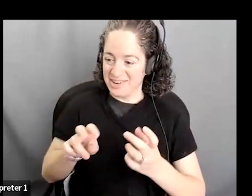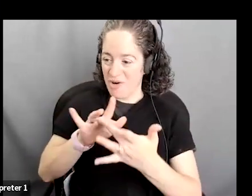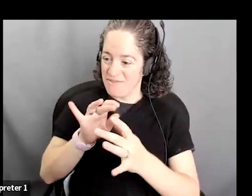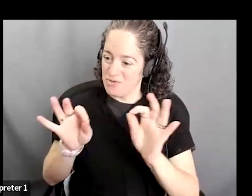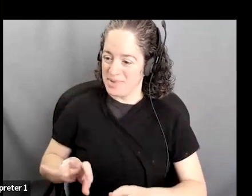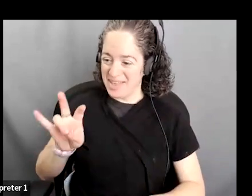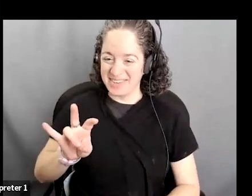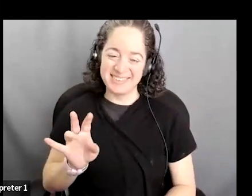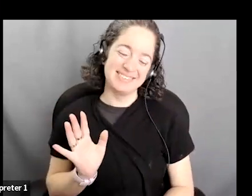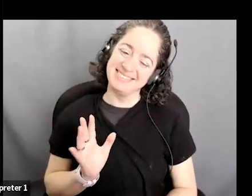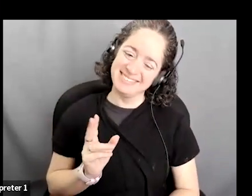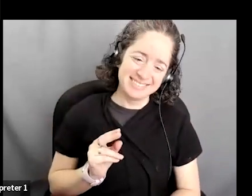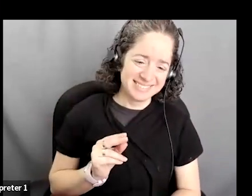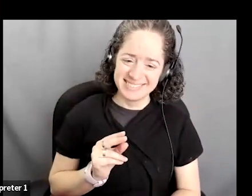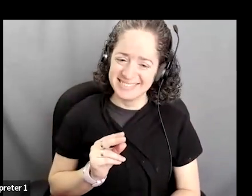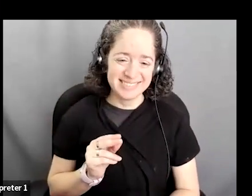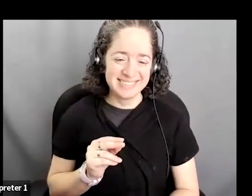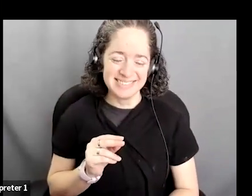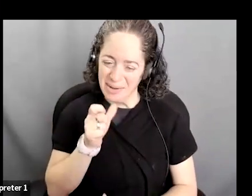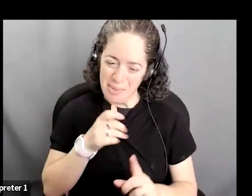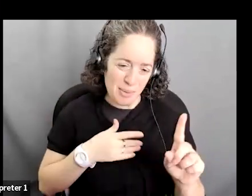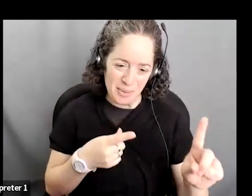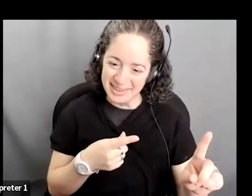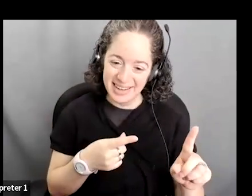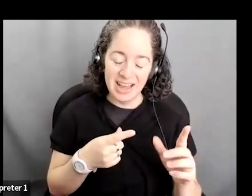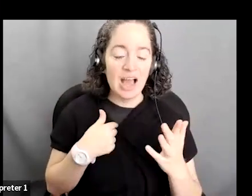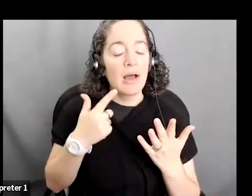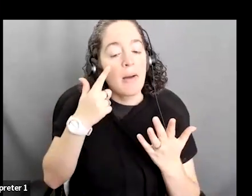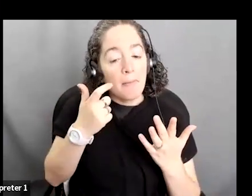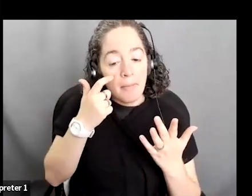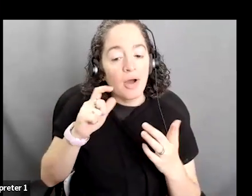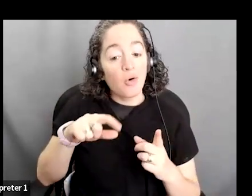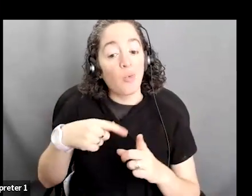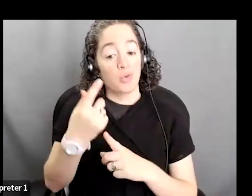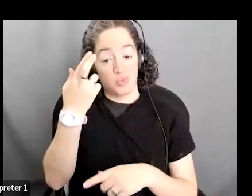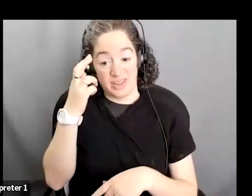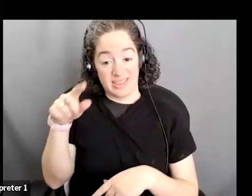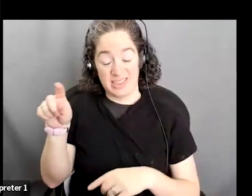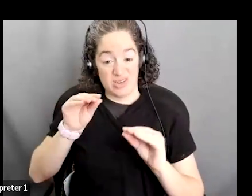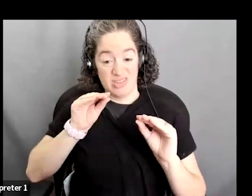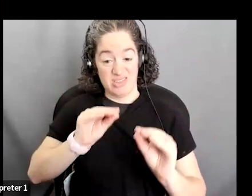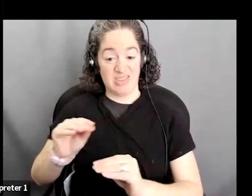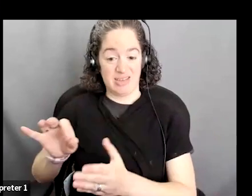I actually really suspect that the only reason their install count is very high is because there are a large number